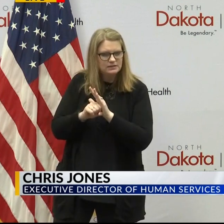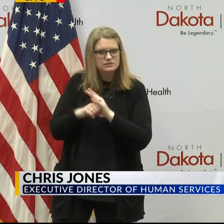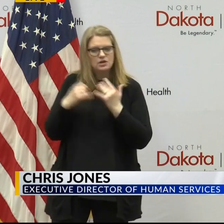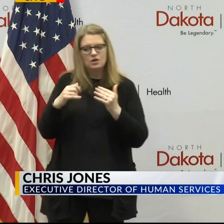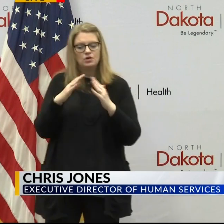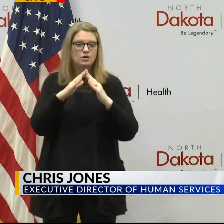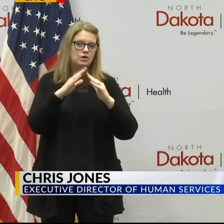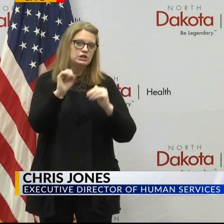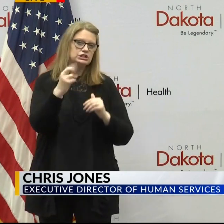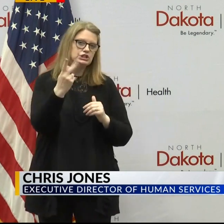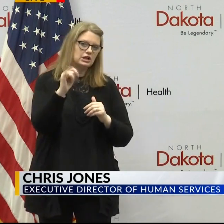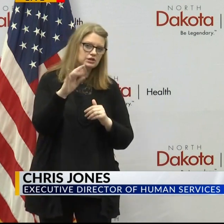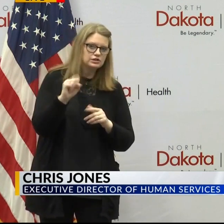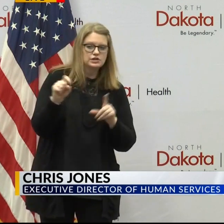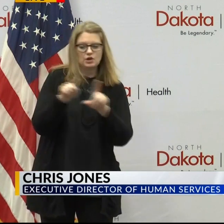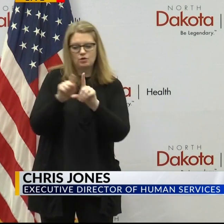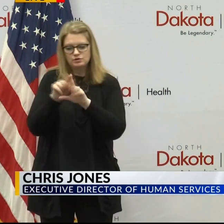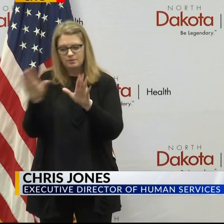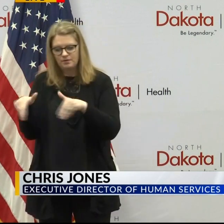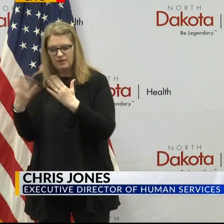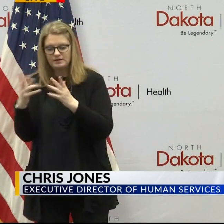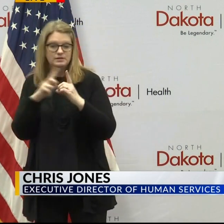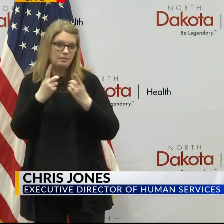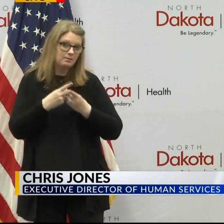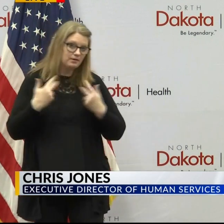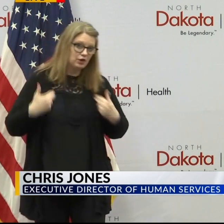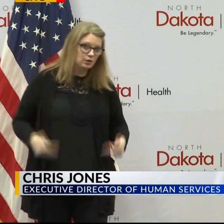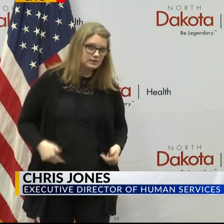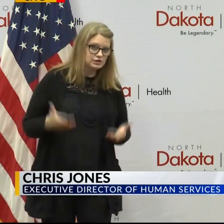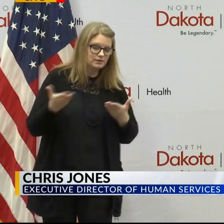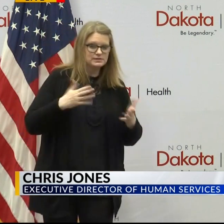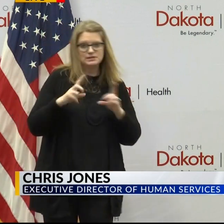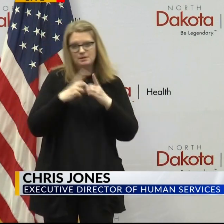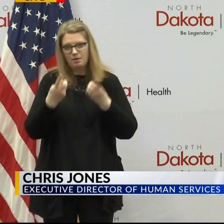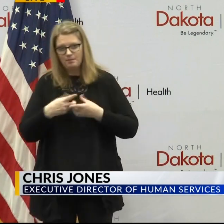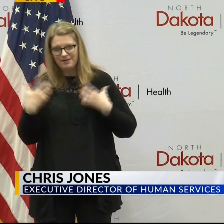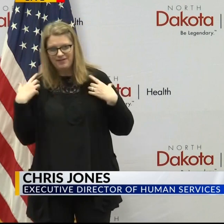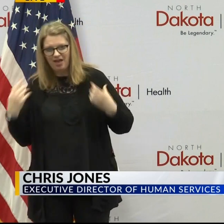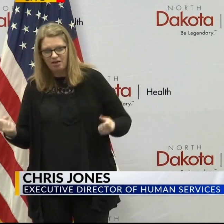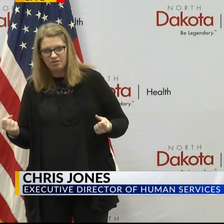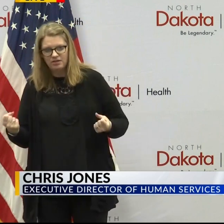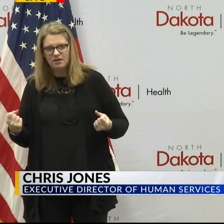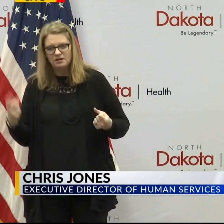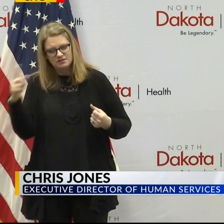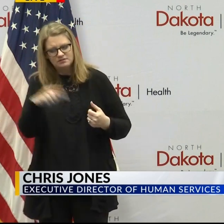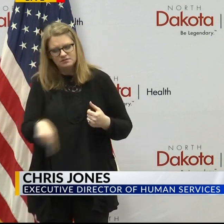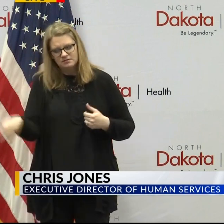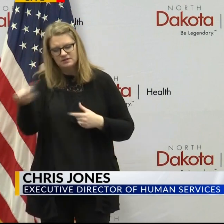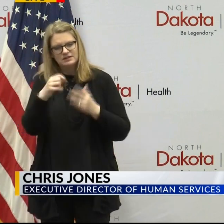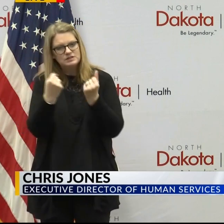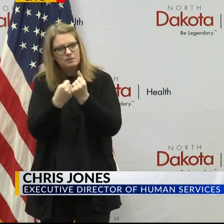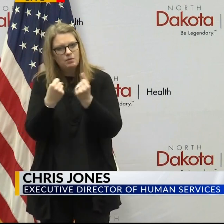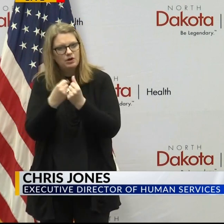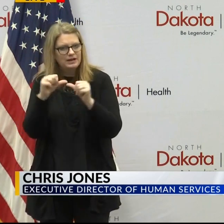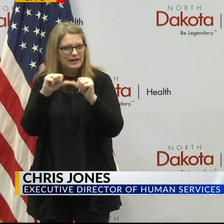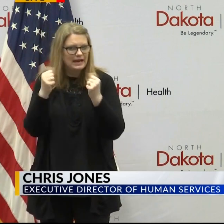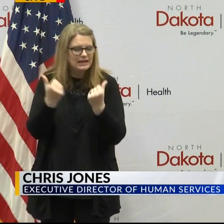COVID-19. STARTING NEXT WEEK, THESE UNITS WILL BE AVAILABLE ACROSS THE STATE AND COORDINATED BETWEEN